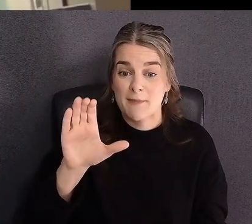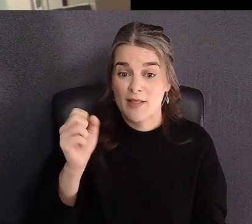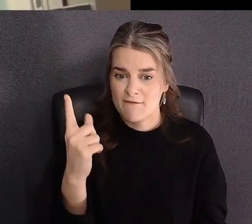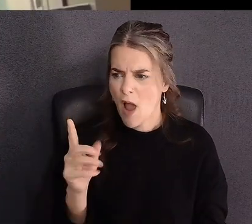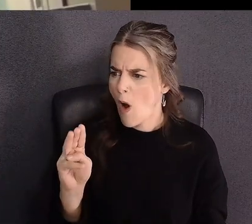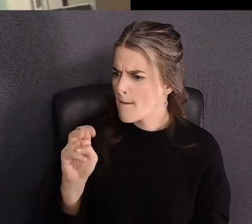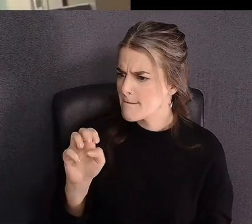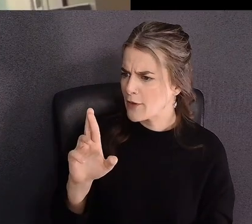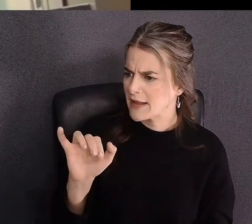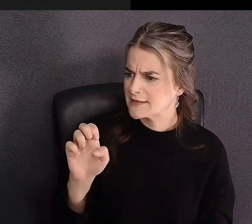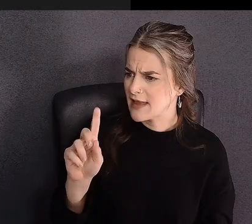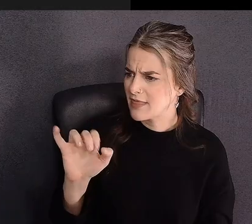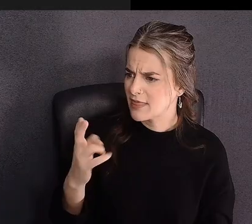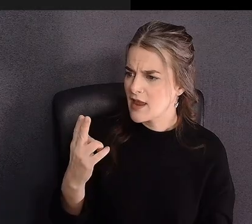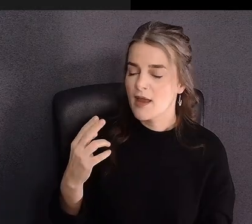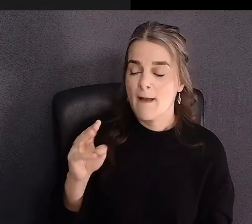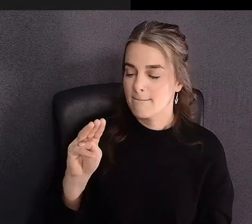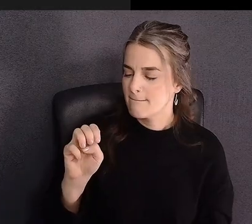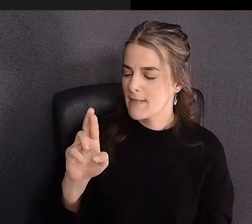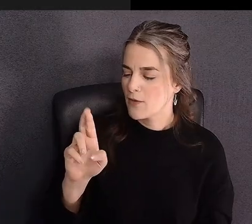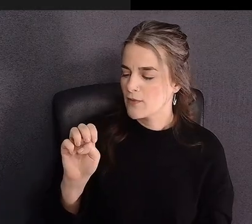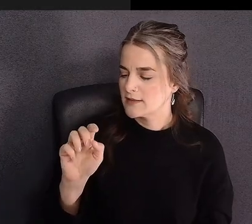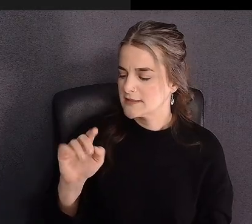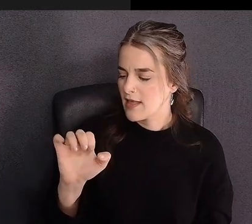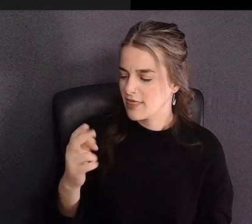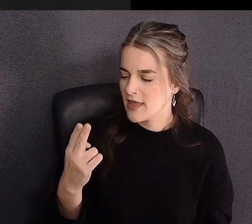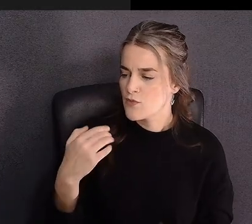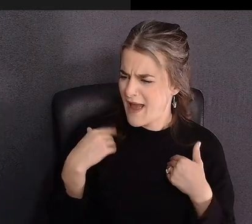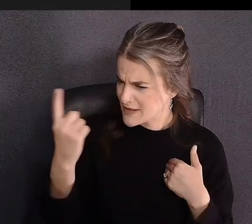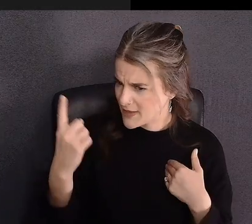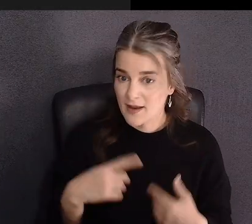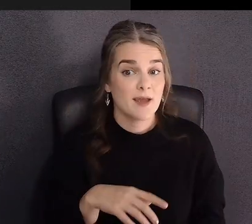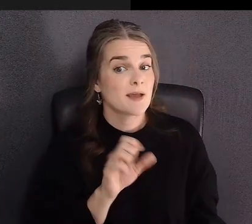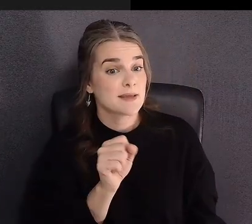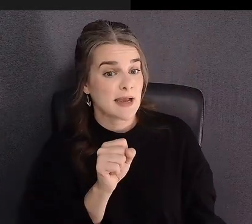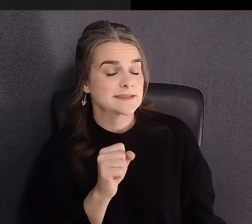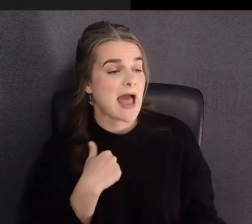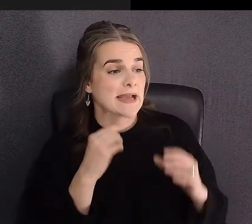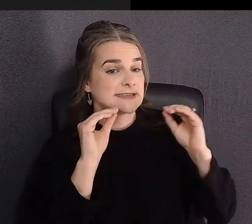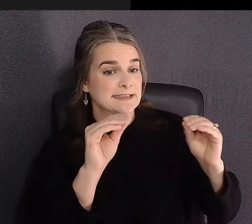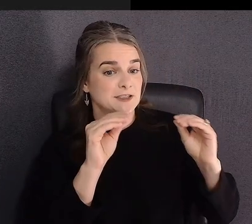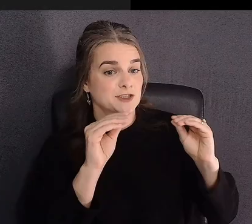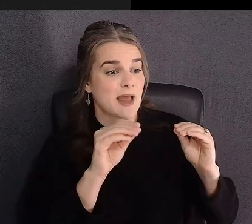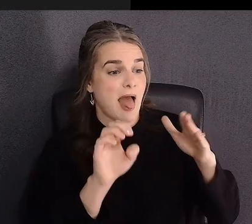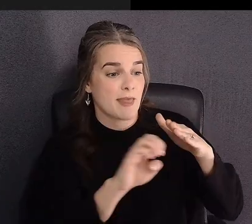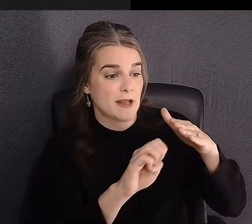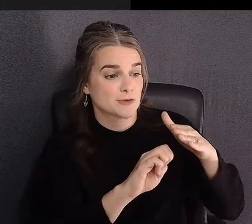Oh, Meredith, did you have something? I wanted to ask, so I teach elementary art education--